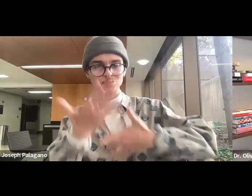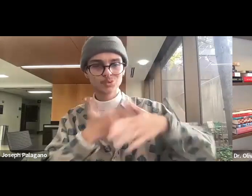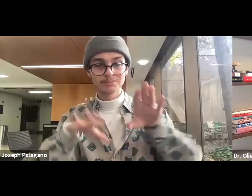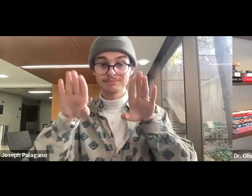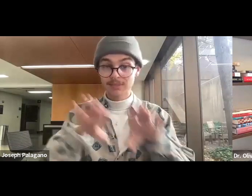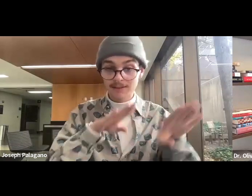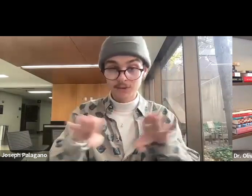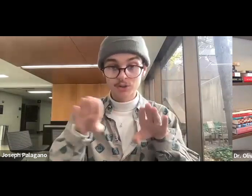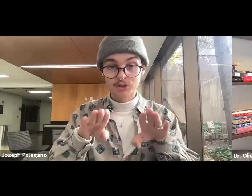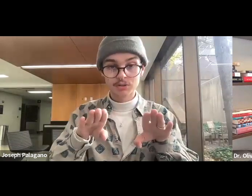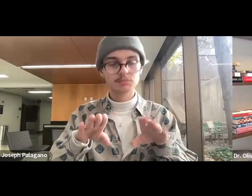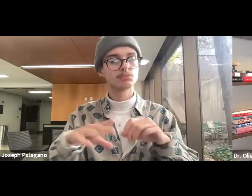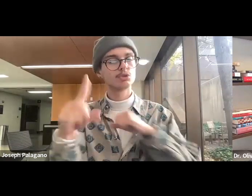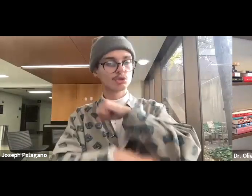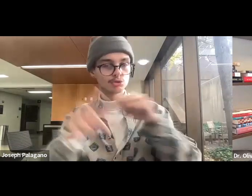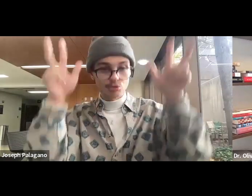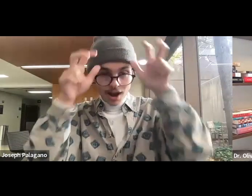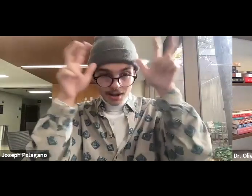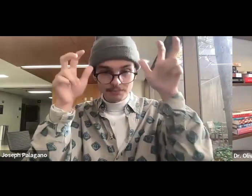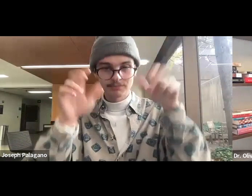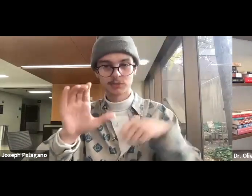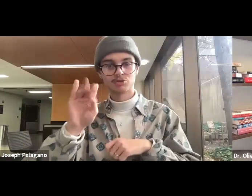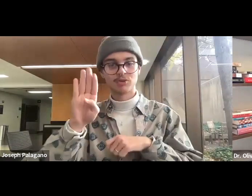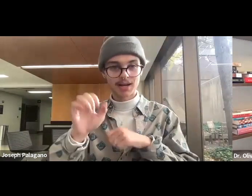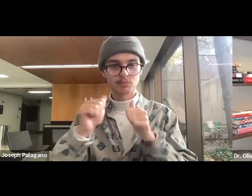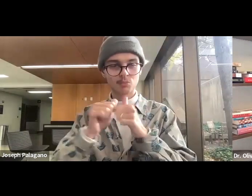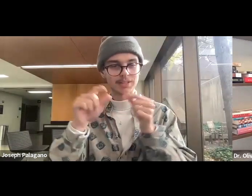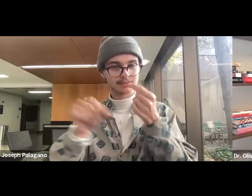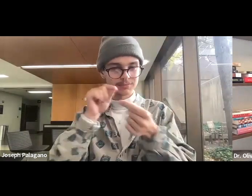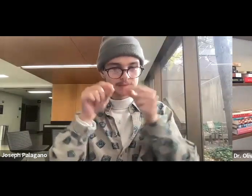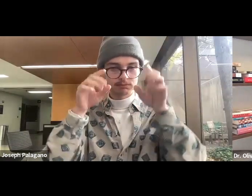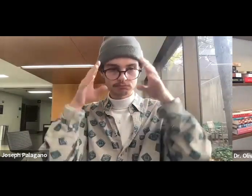of neuroimaging research on antisocial behaviors and crime